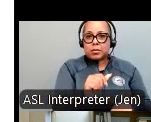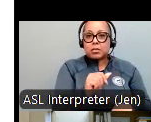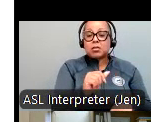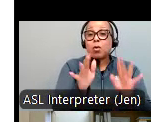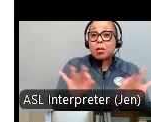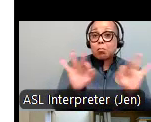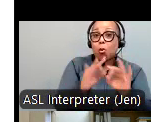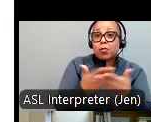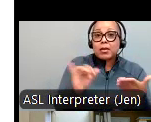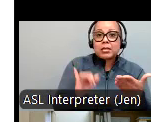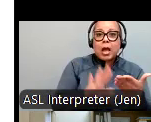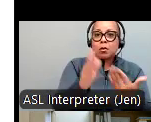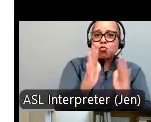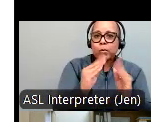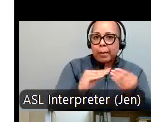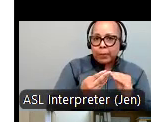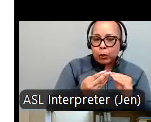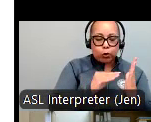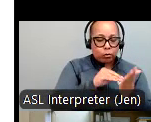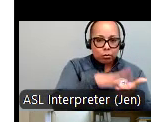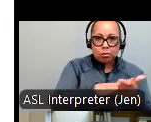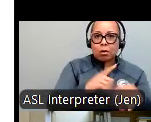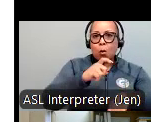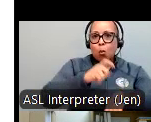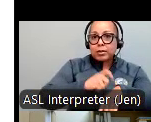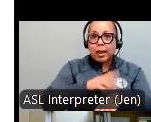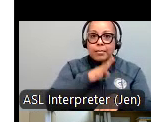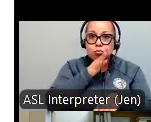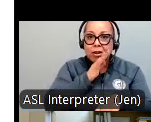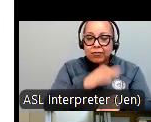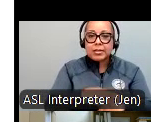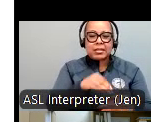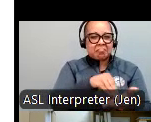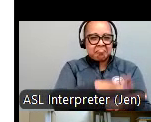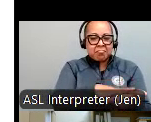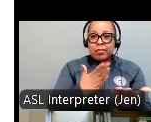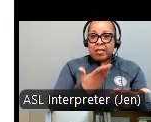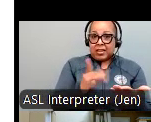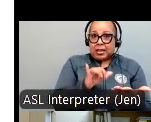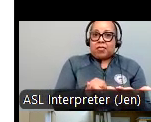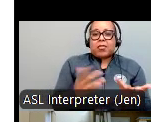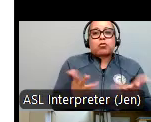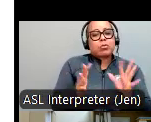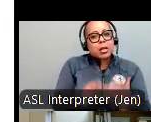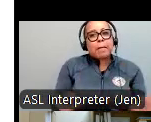things like your room number, what time breakfast is. things like that that are just important for